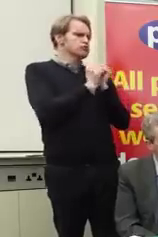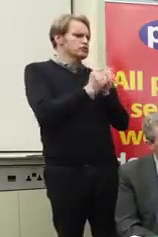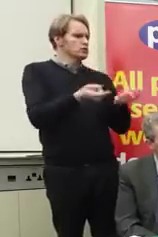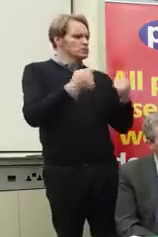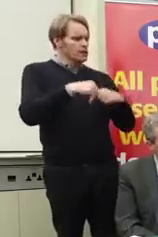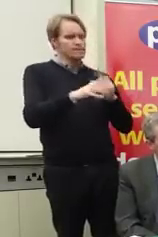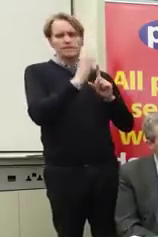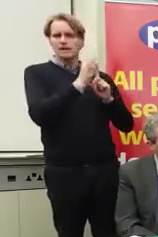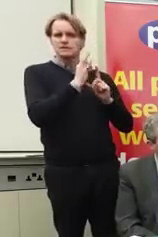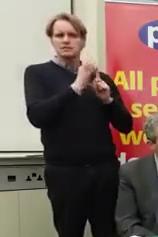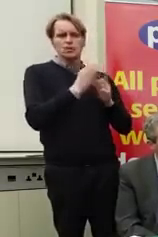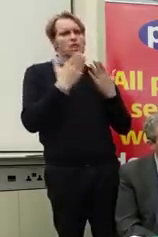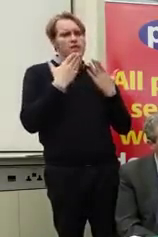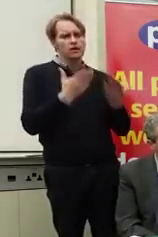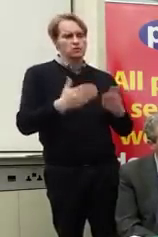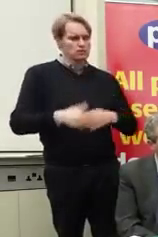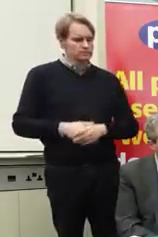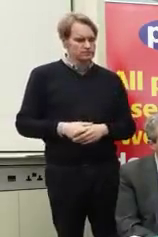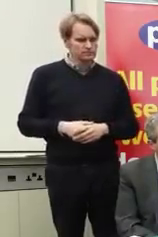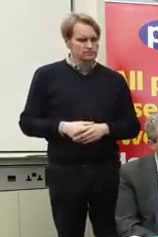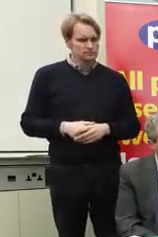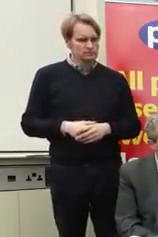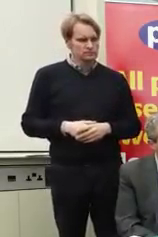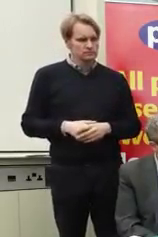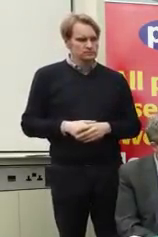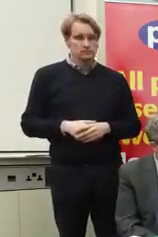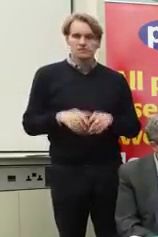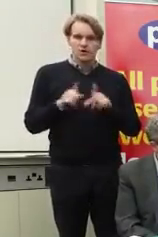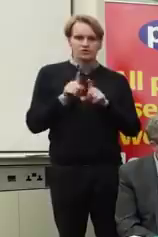you so much you'll come along and participating. Can I thank Richard Law our